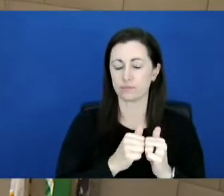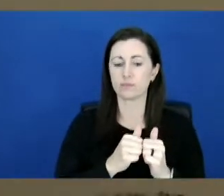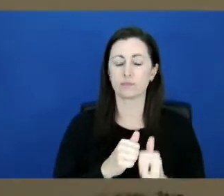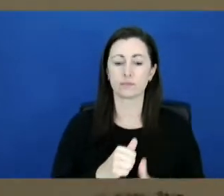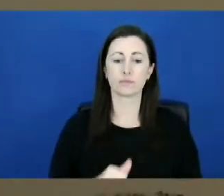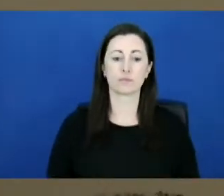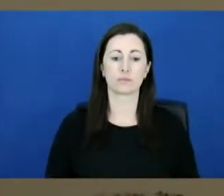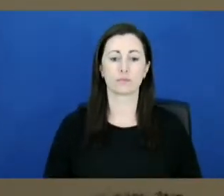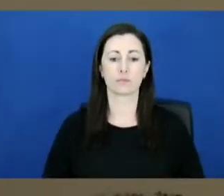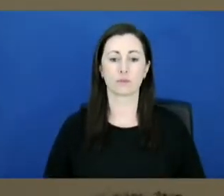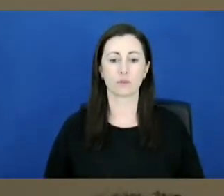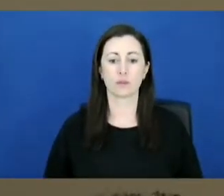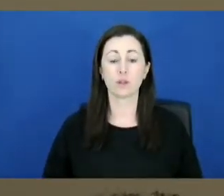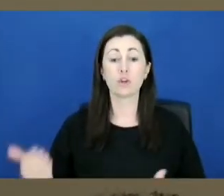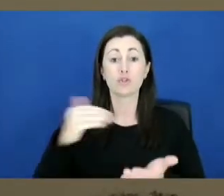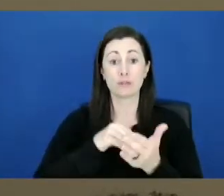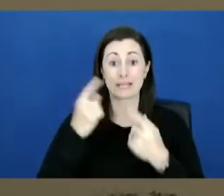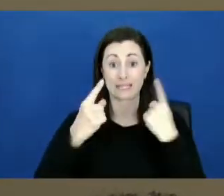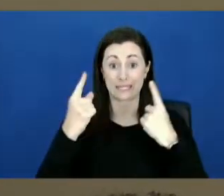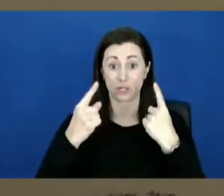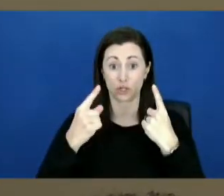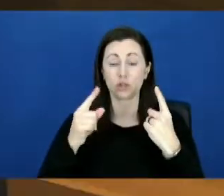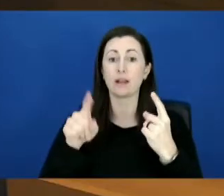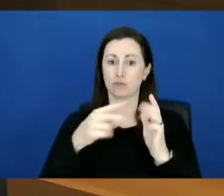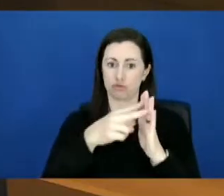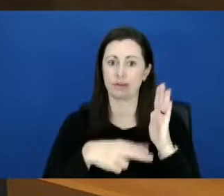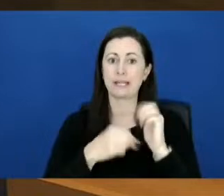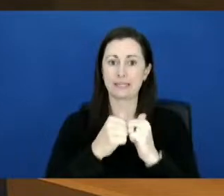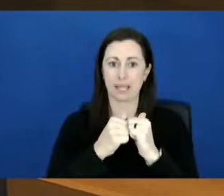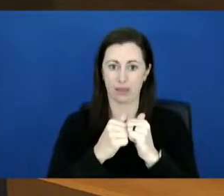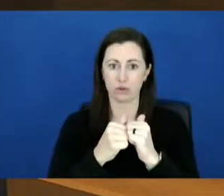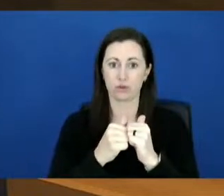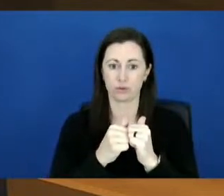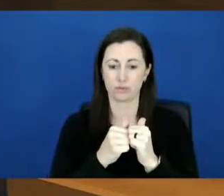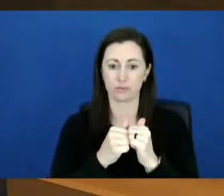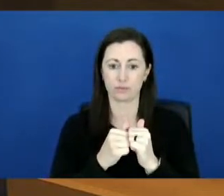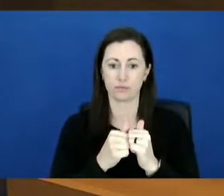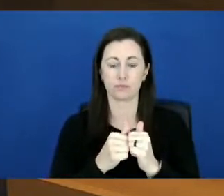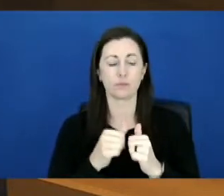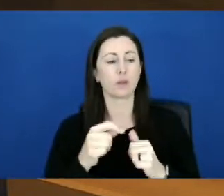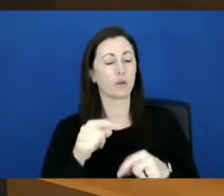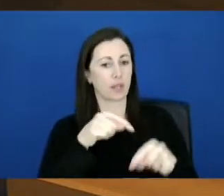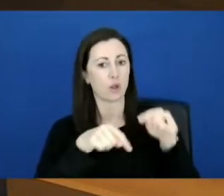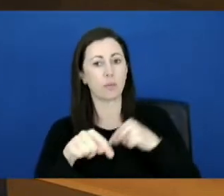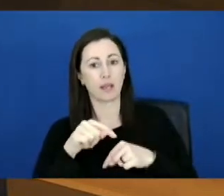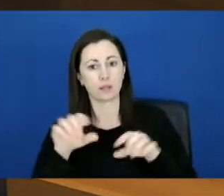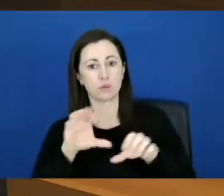CORRECT? IT WAS TOGETHER. I READ THAT TOGETHER, YES.